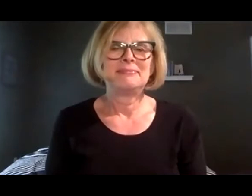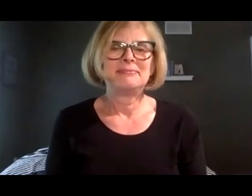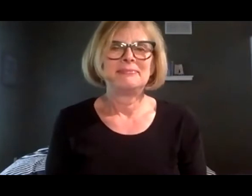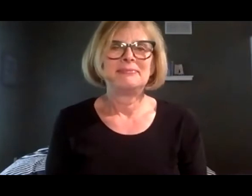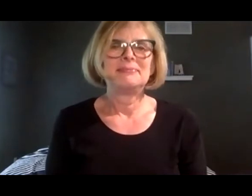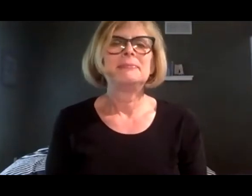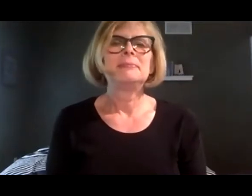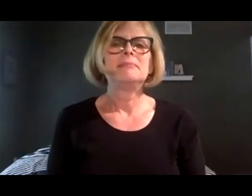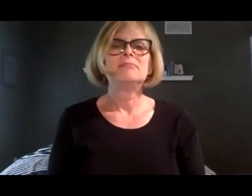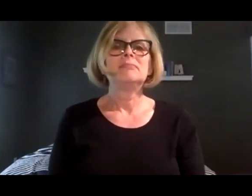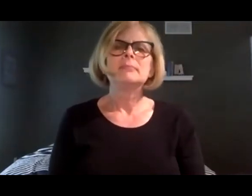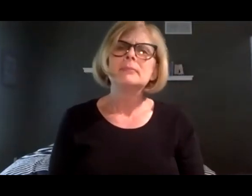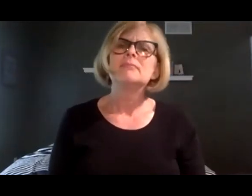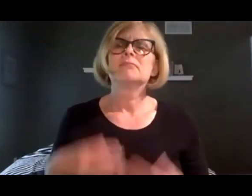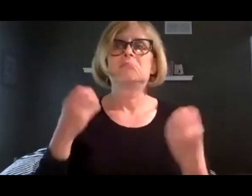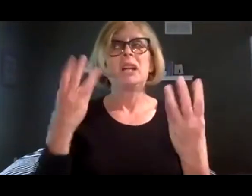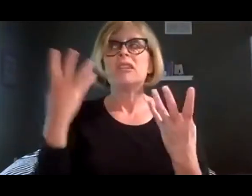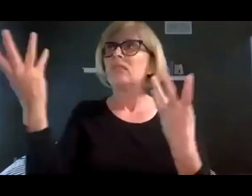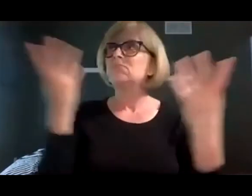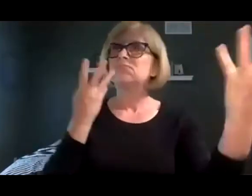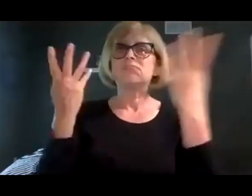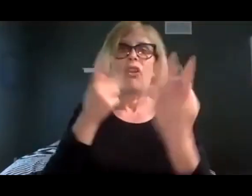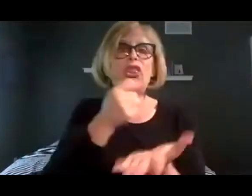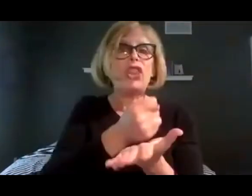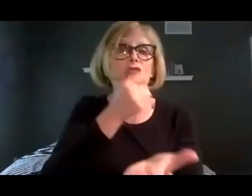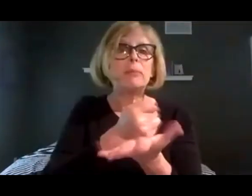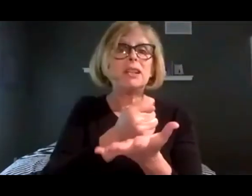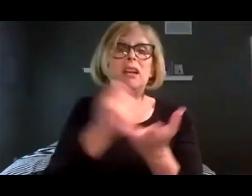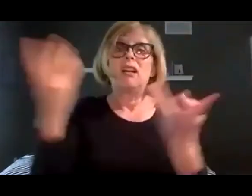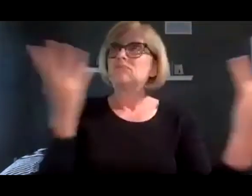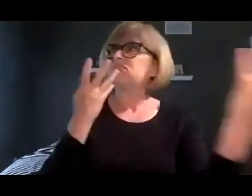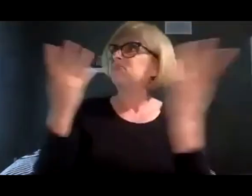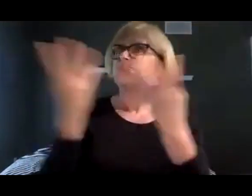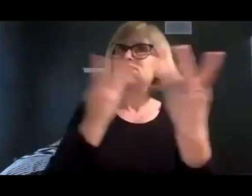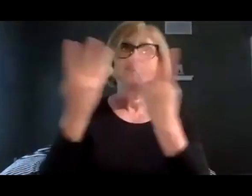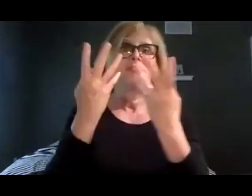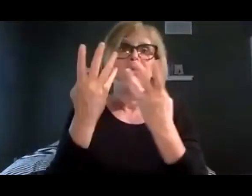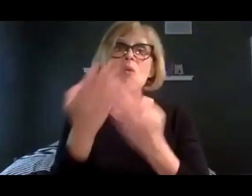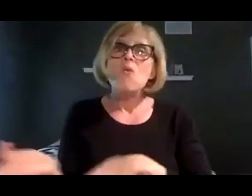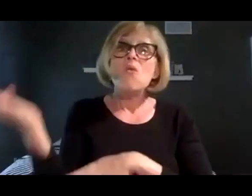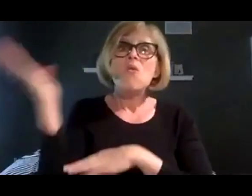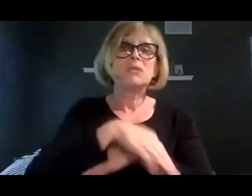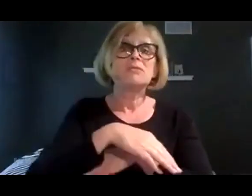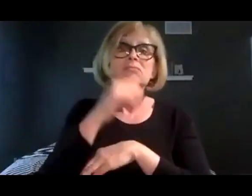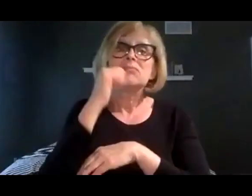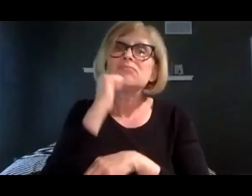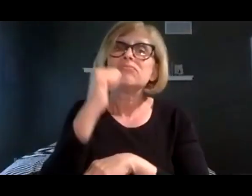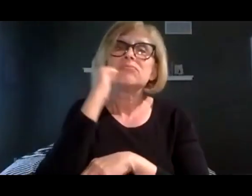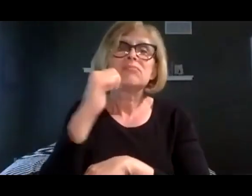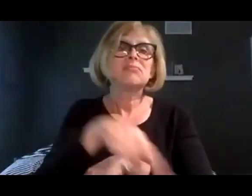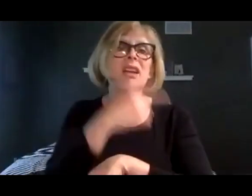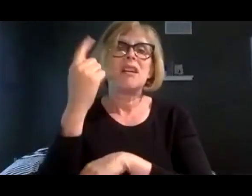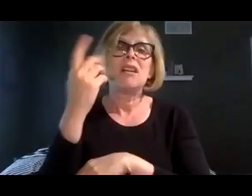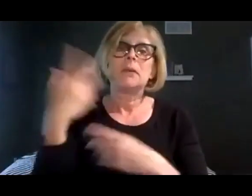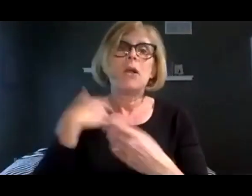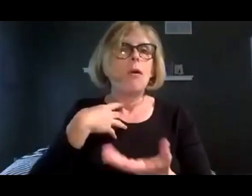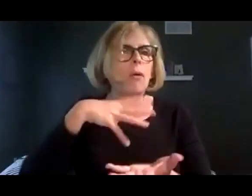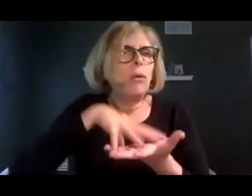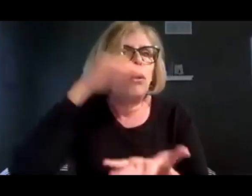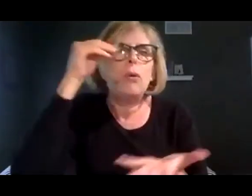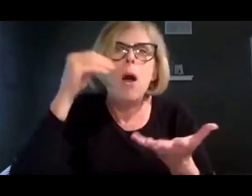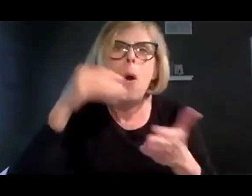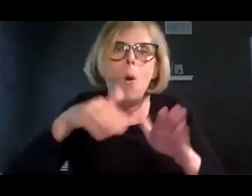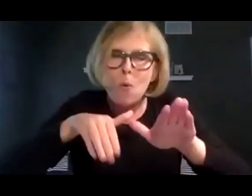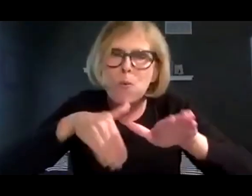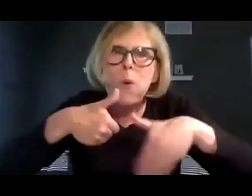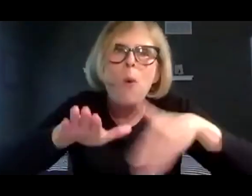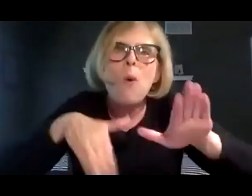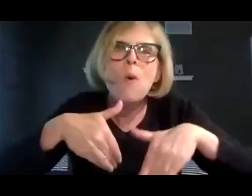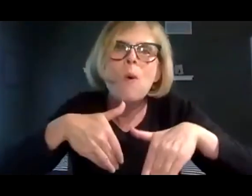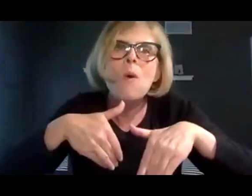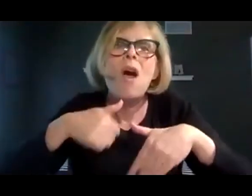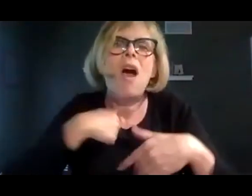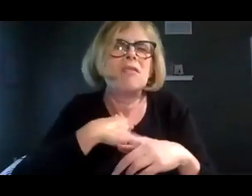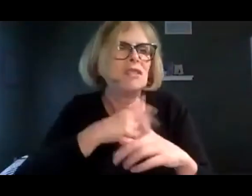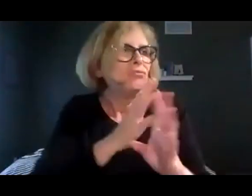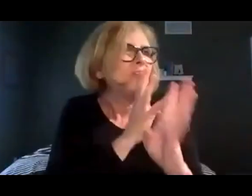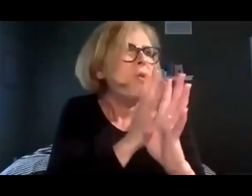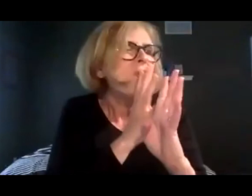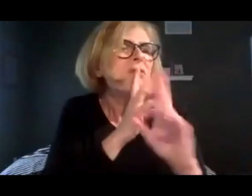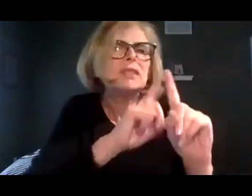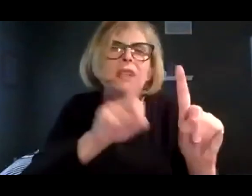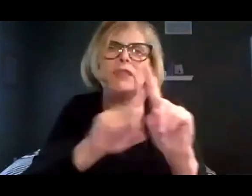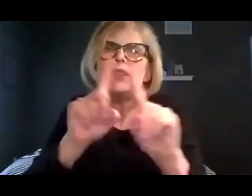I have many therapies most of my days, learning to walk and talk in different ways.